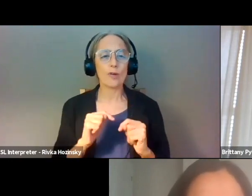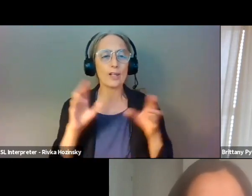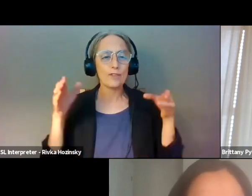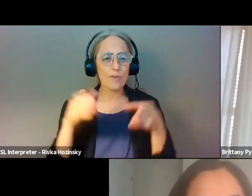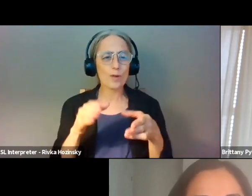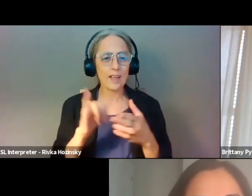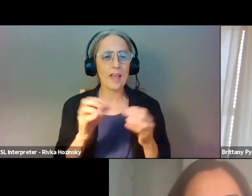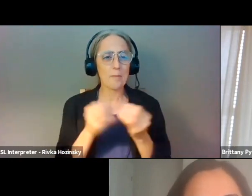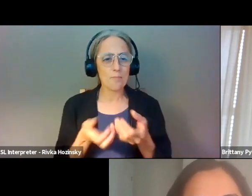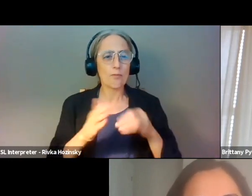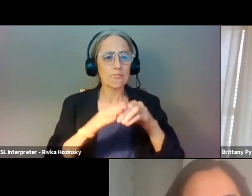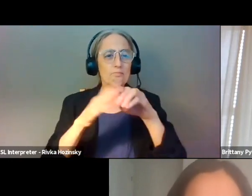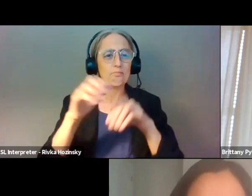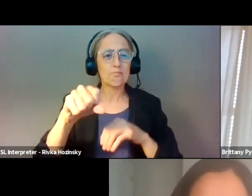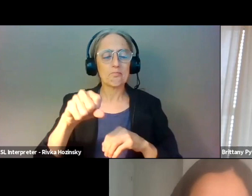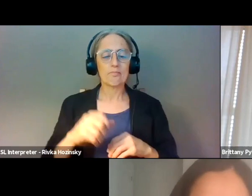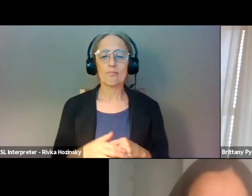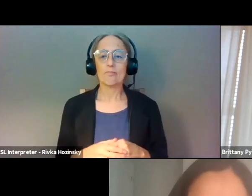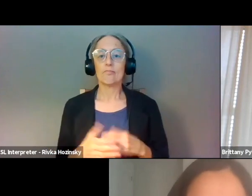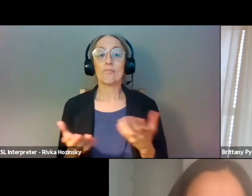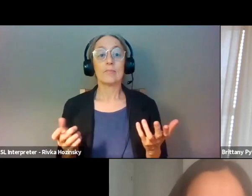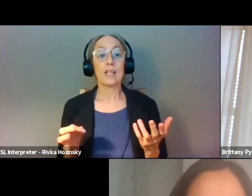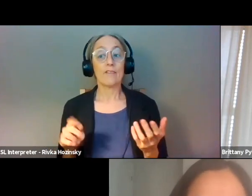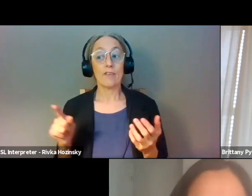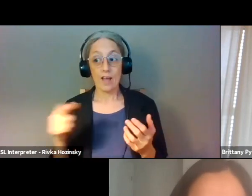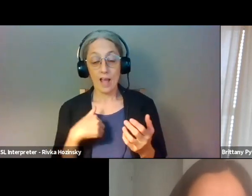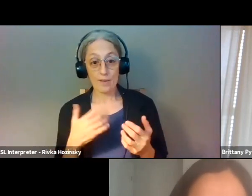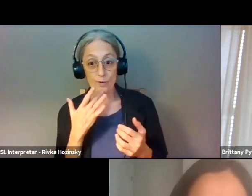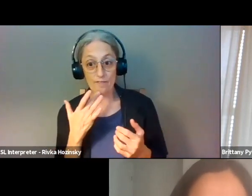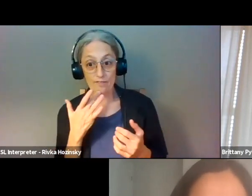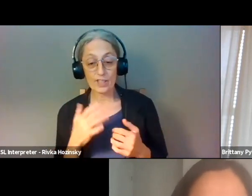But again, if there's a preference by the user